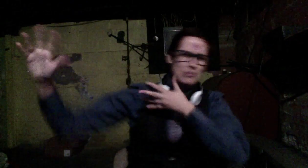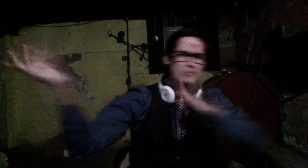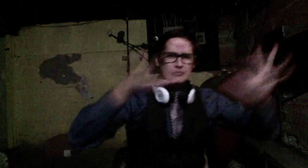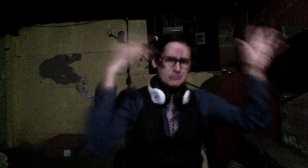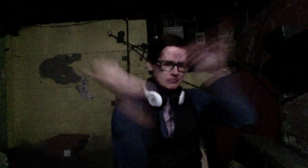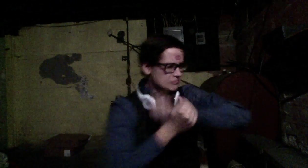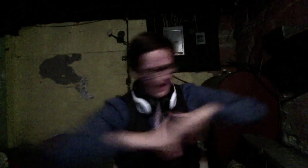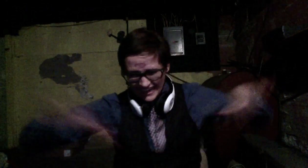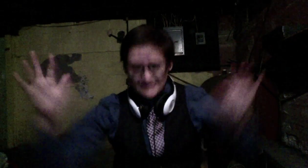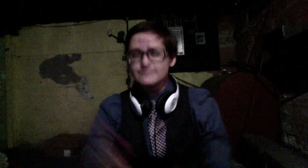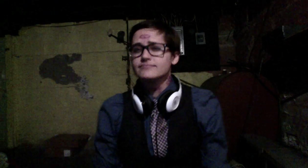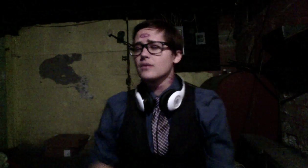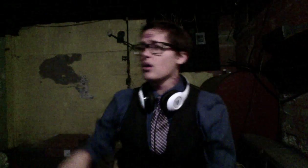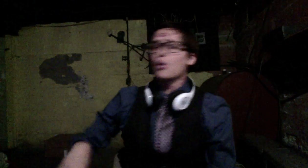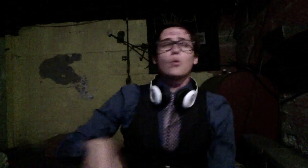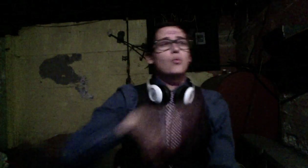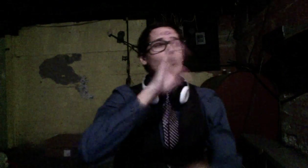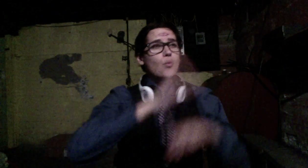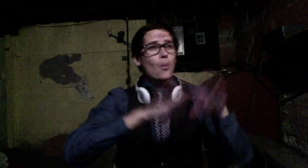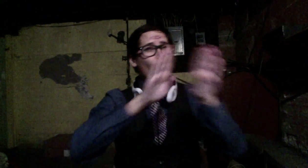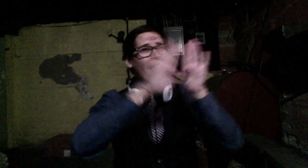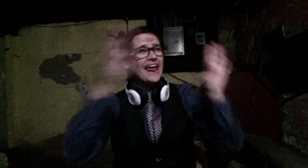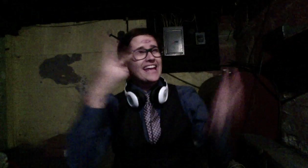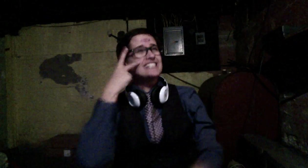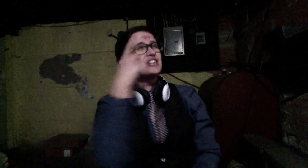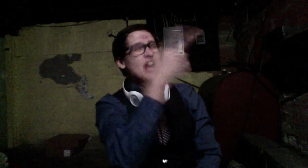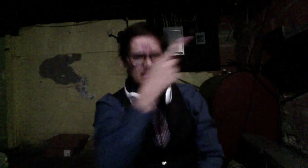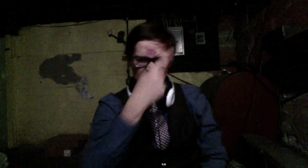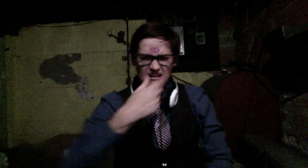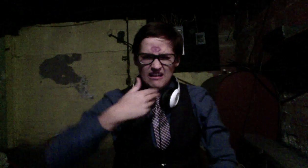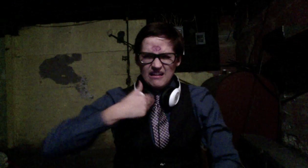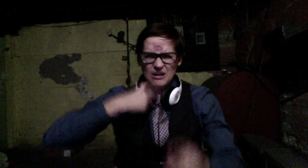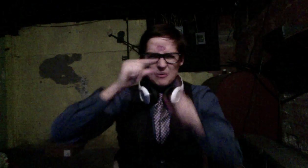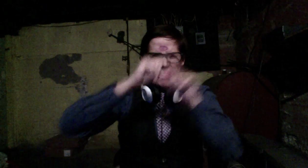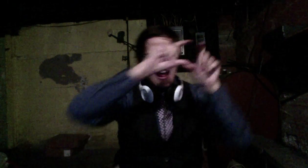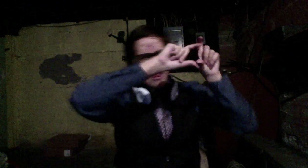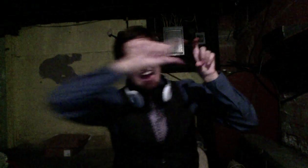WHIRLWIND SCATTER-EVERYTHING HE-LOOK-UP ON WALL SAW HAVE WORDS